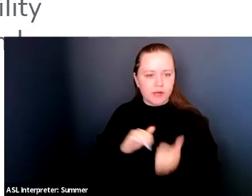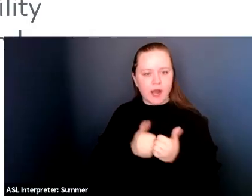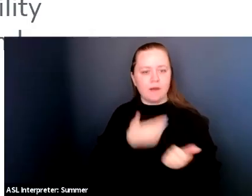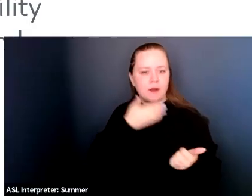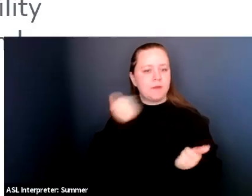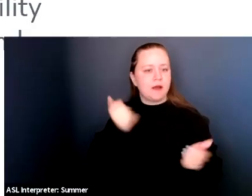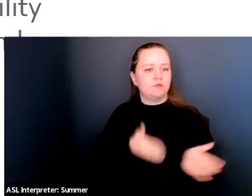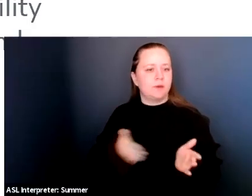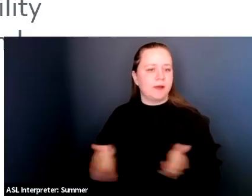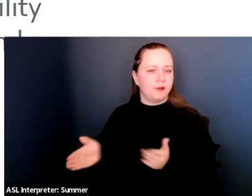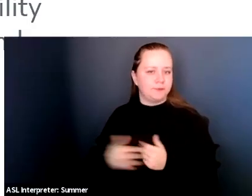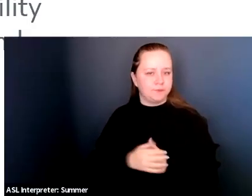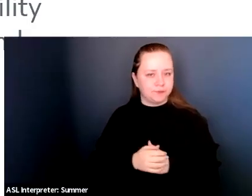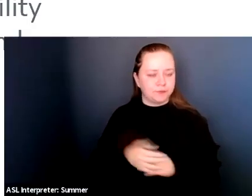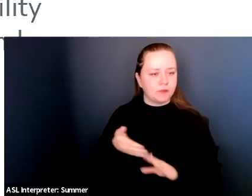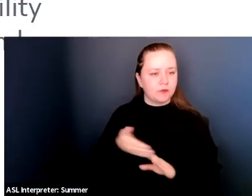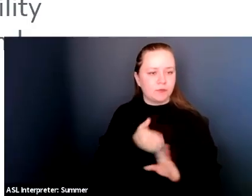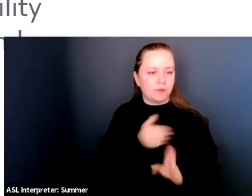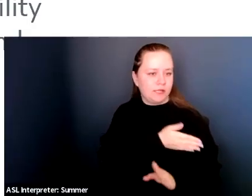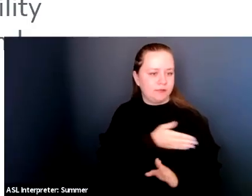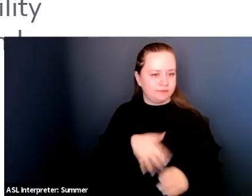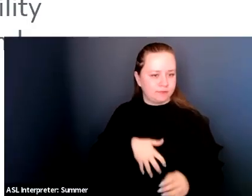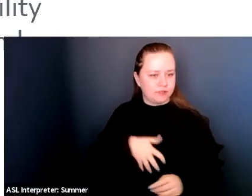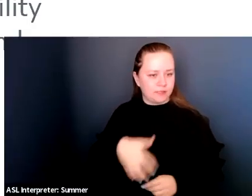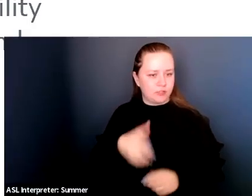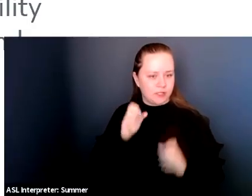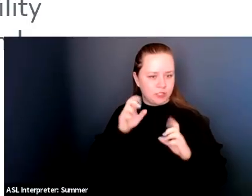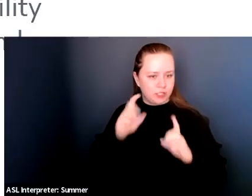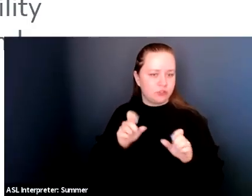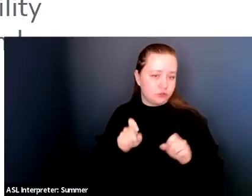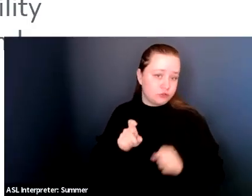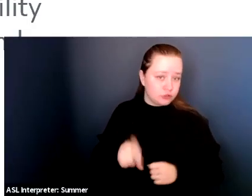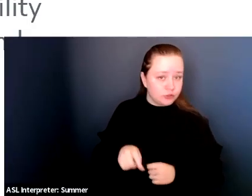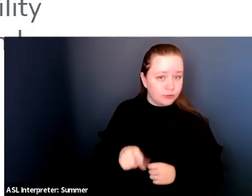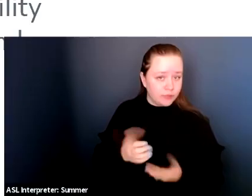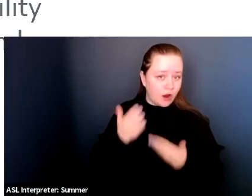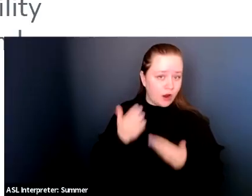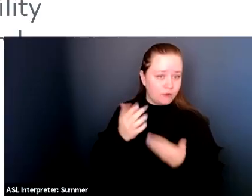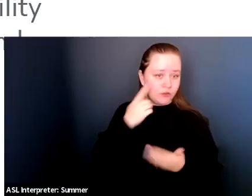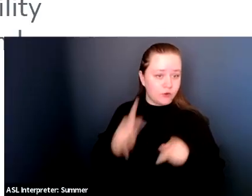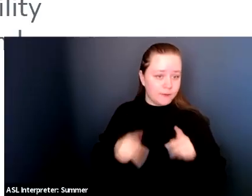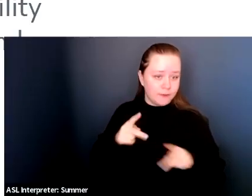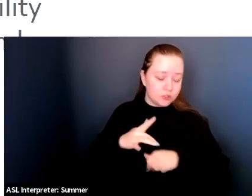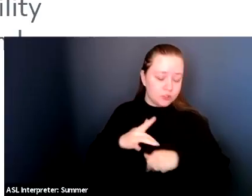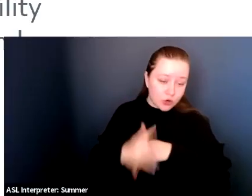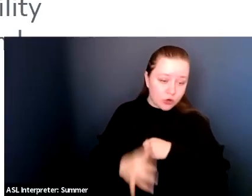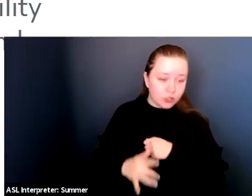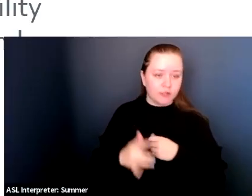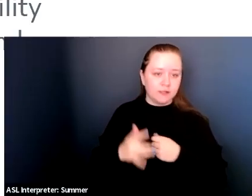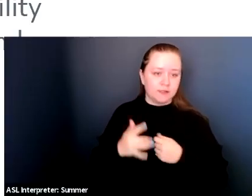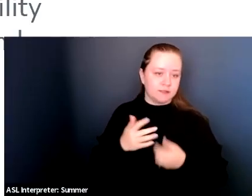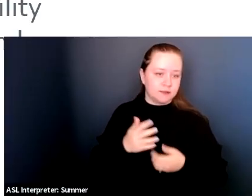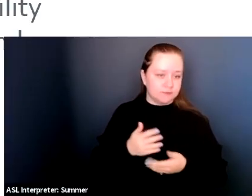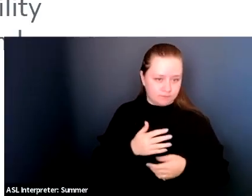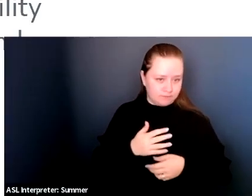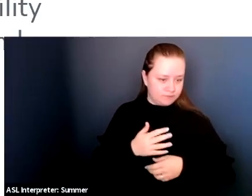Preconception education should be offered to people with disabilities at the earliest stages of considering parenting and pregnancy to help